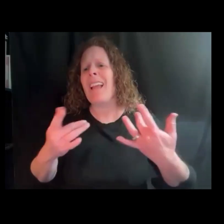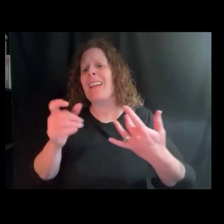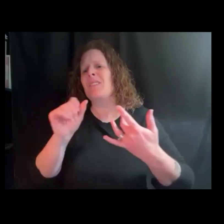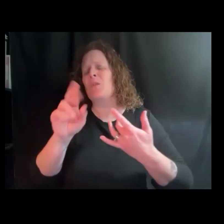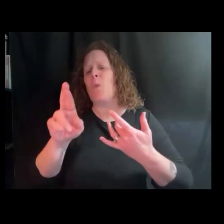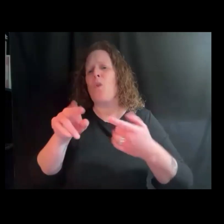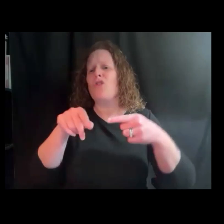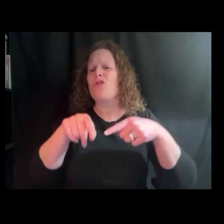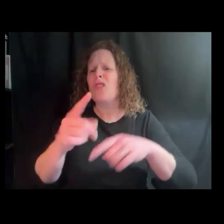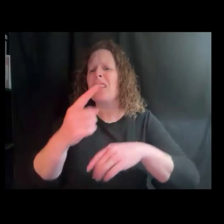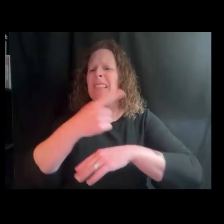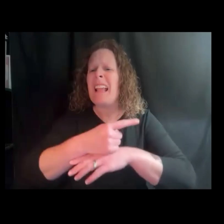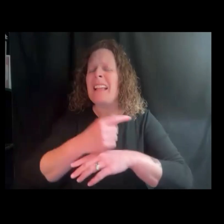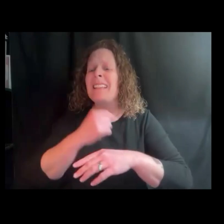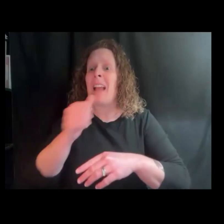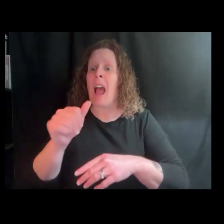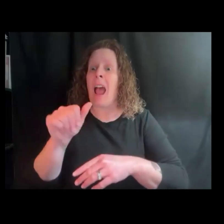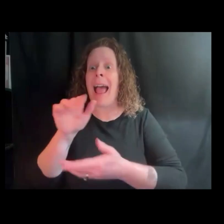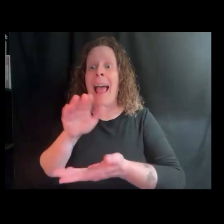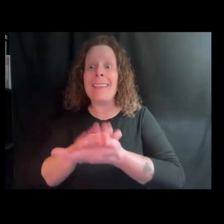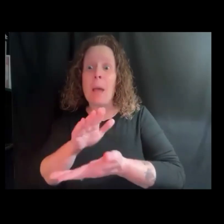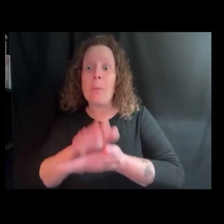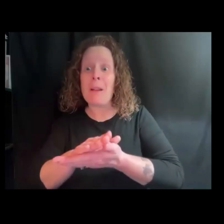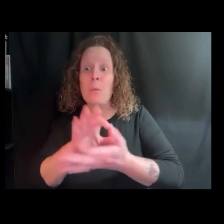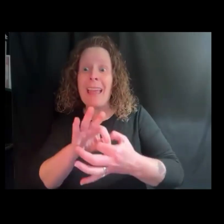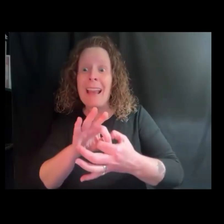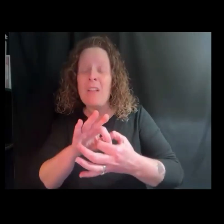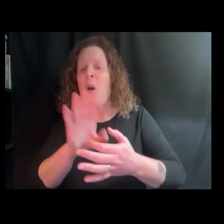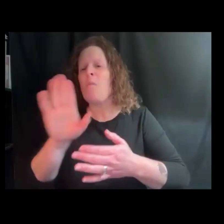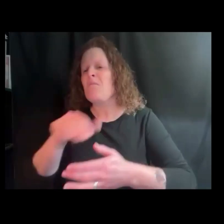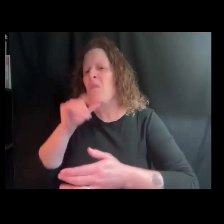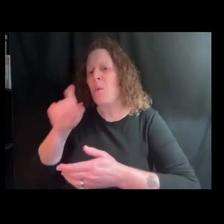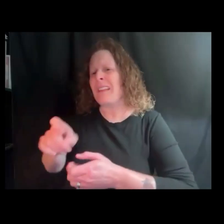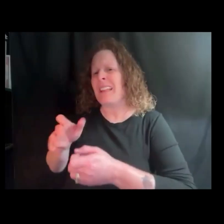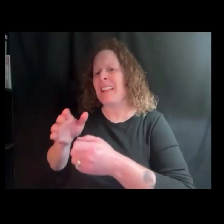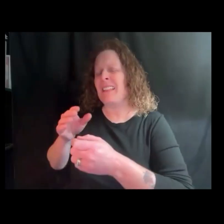interpreter for after school events just in the day, right?